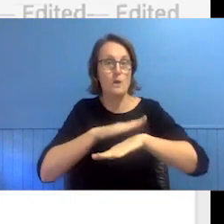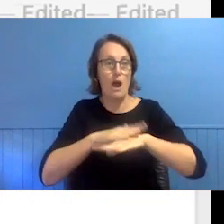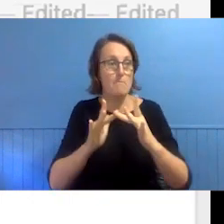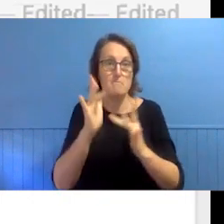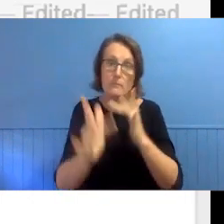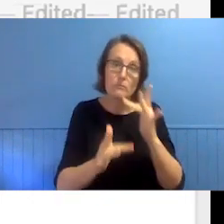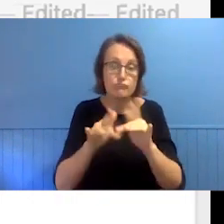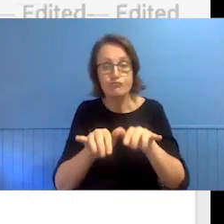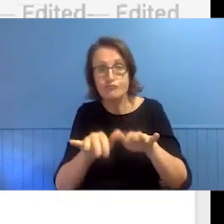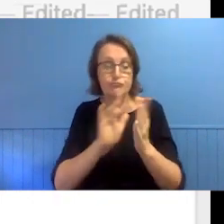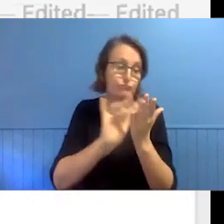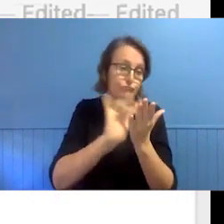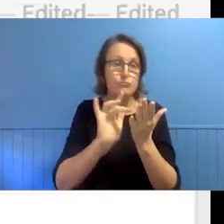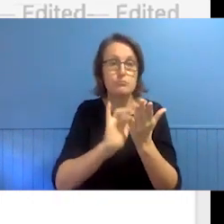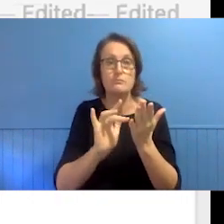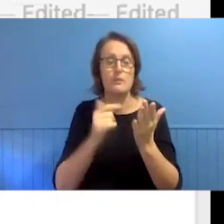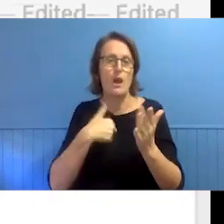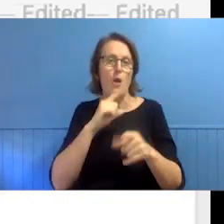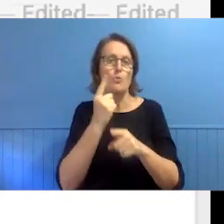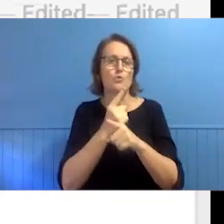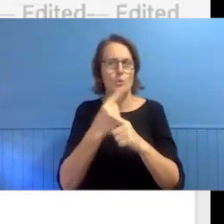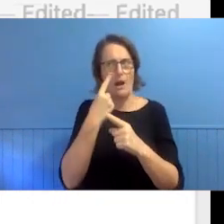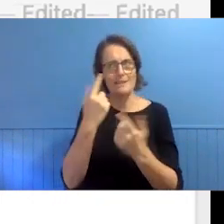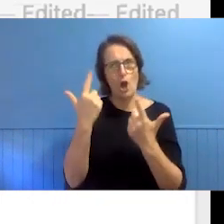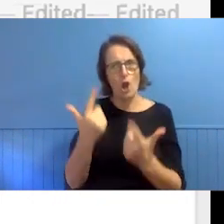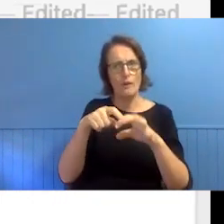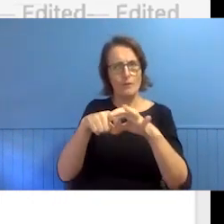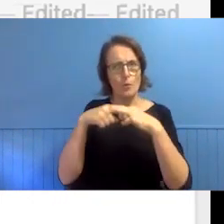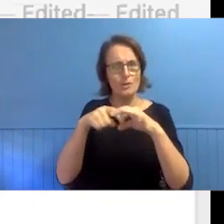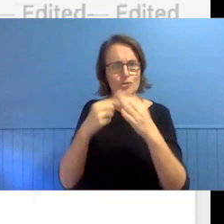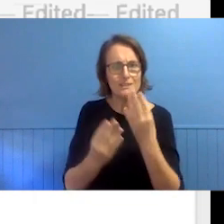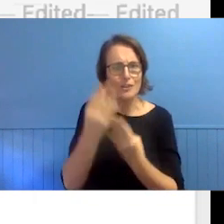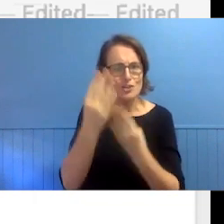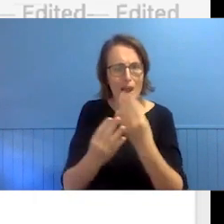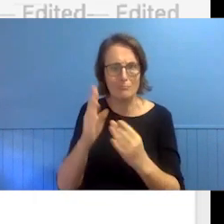I'm seeing lots of questions here. There is also the Q&A function in